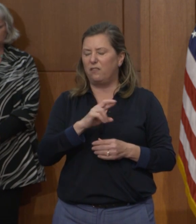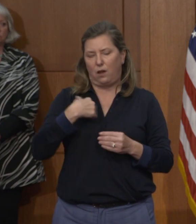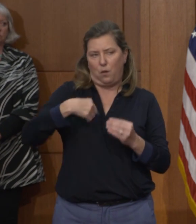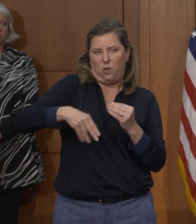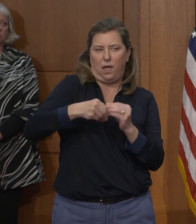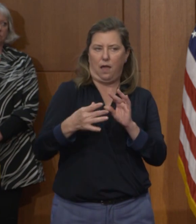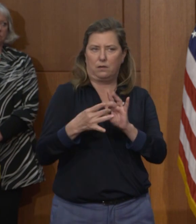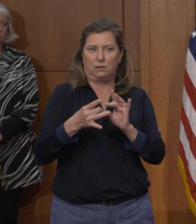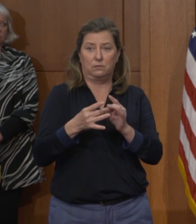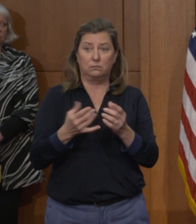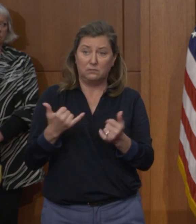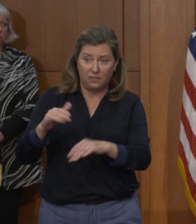Maybe one more.